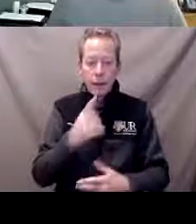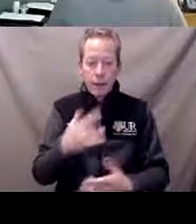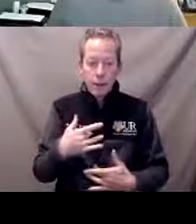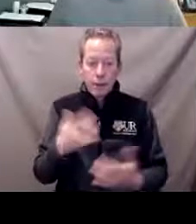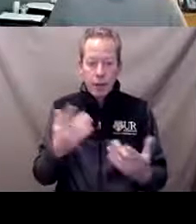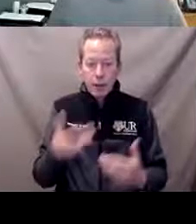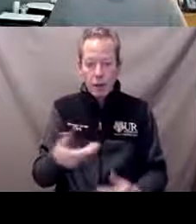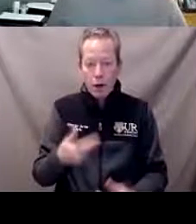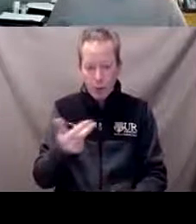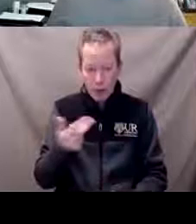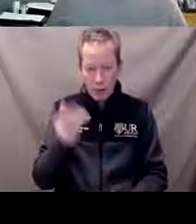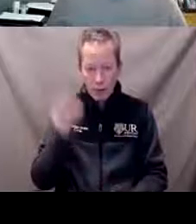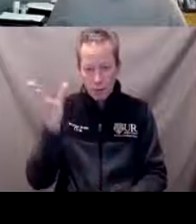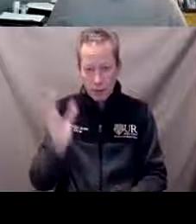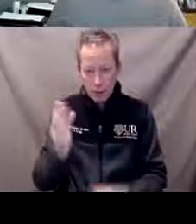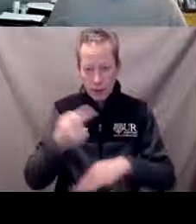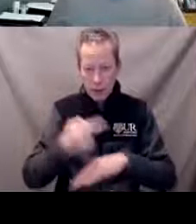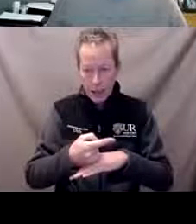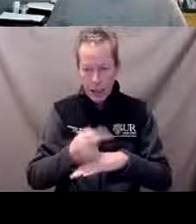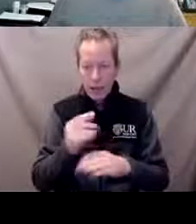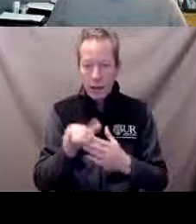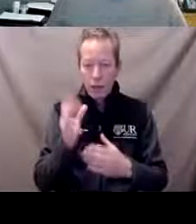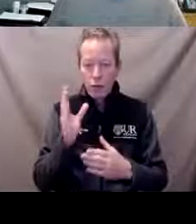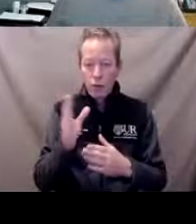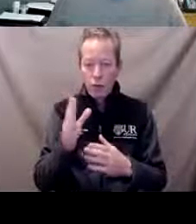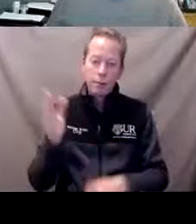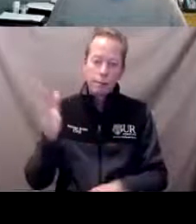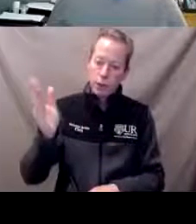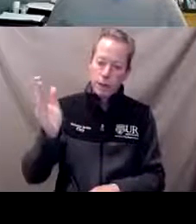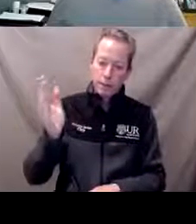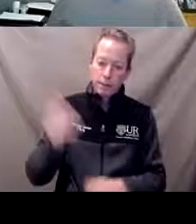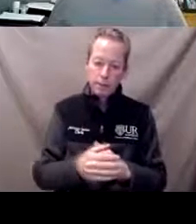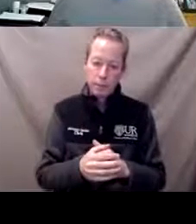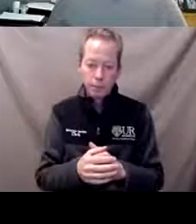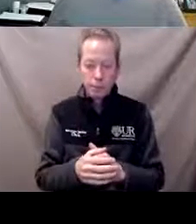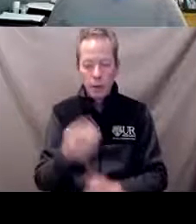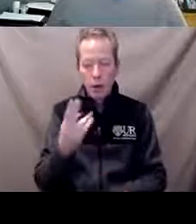three of our speakers today that are going to be presenting. Holly Brown is the associate director